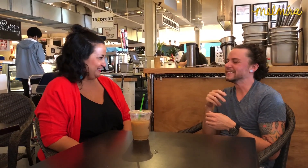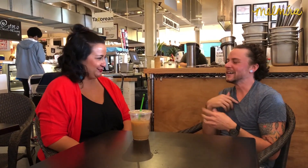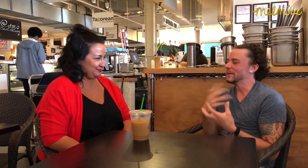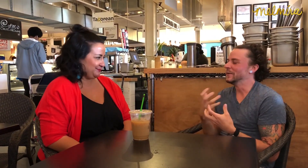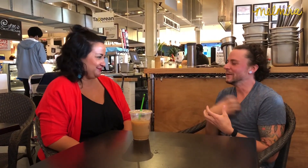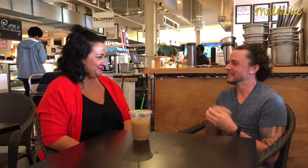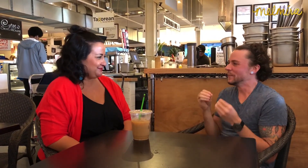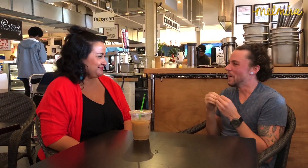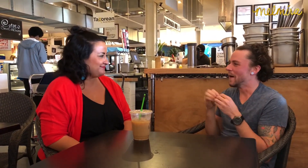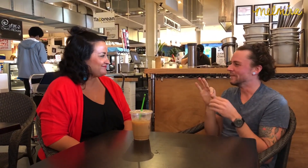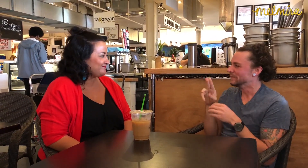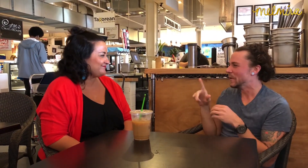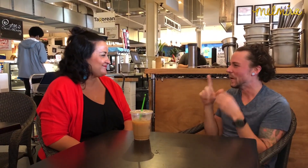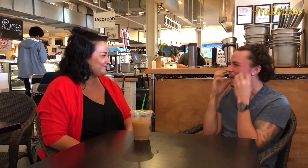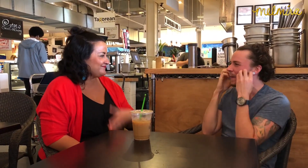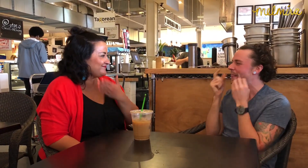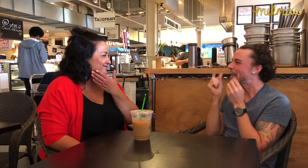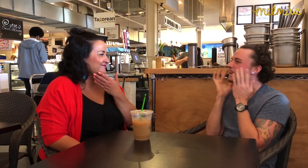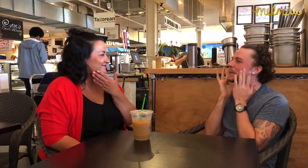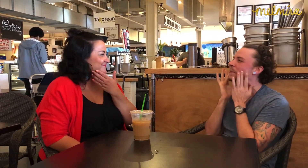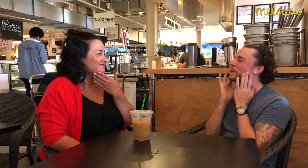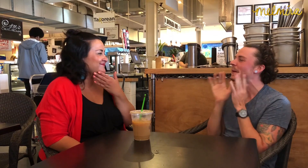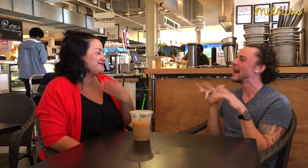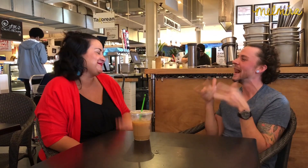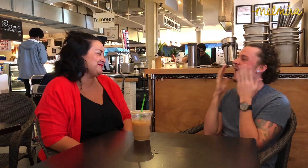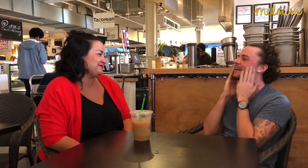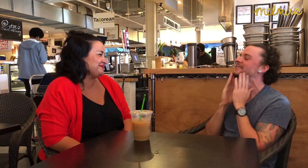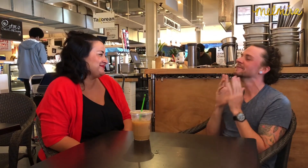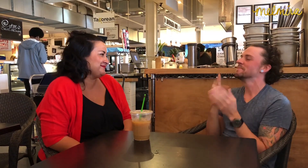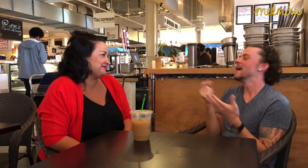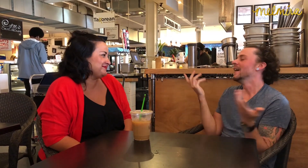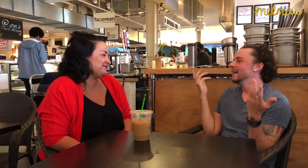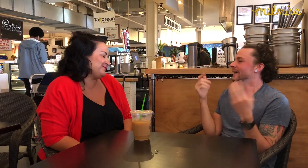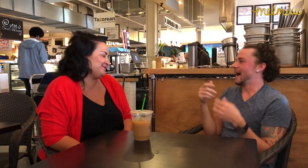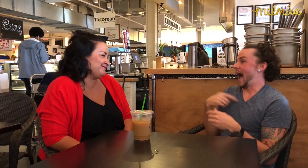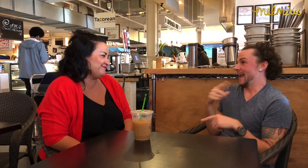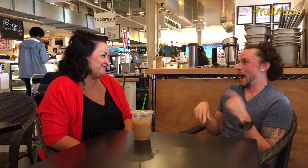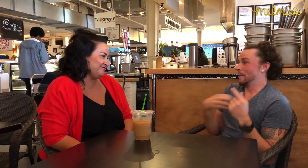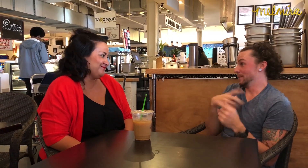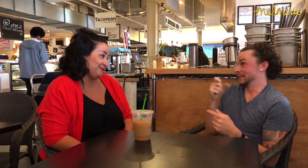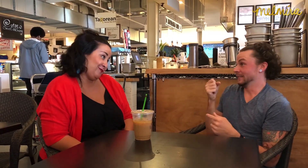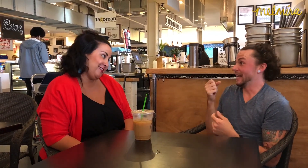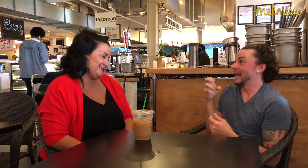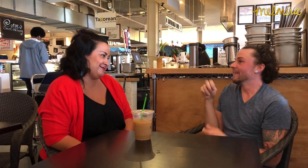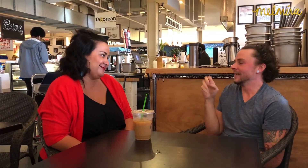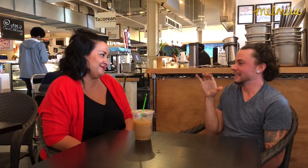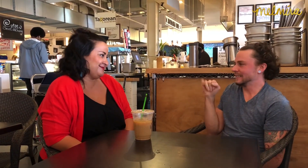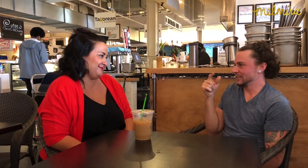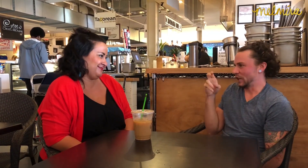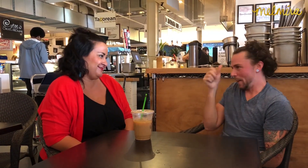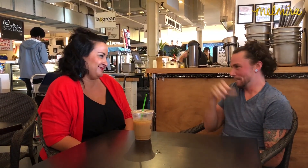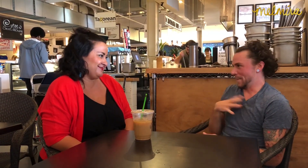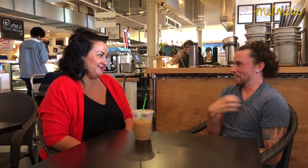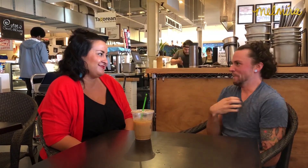my beard was fuller. Just a little, light beard here, but oh well! I can't complain because even cisgender males complain